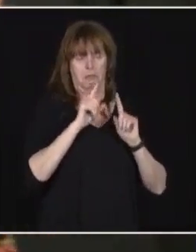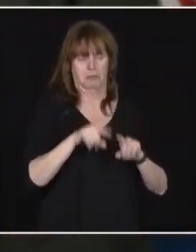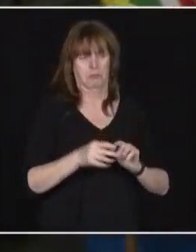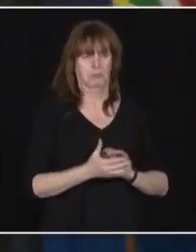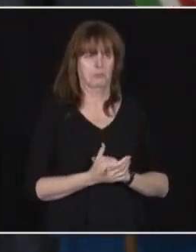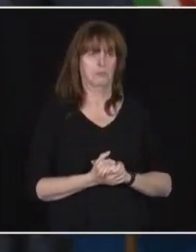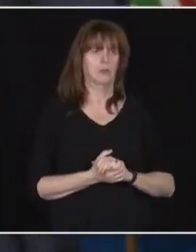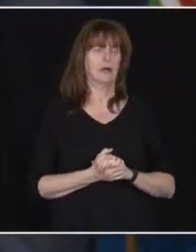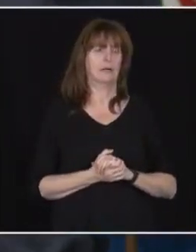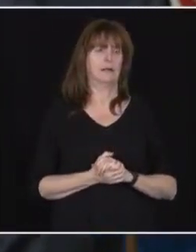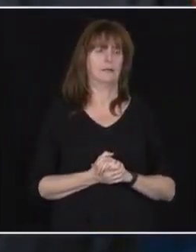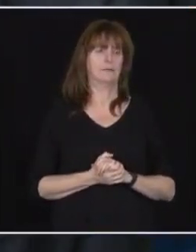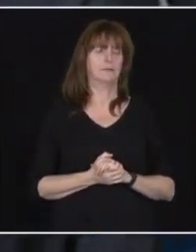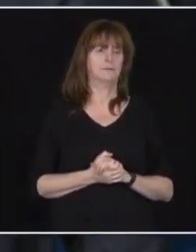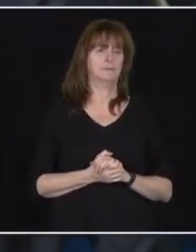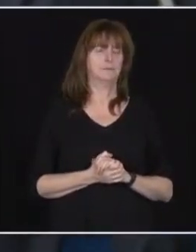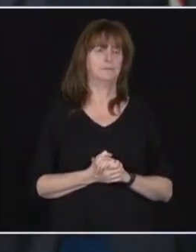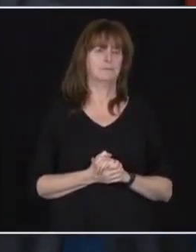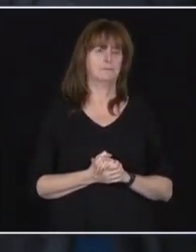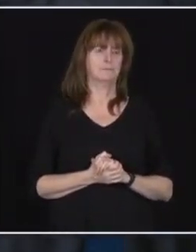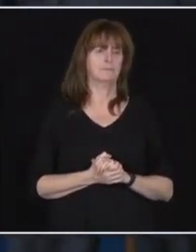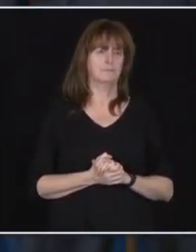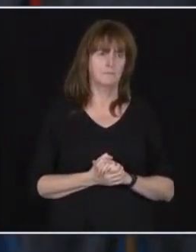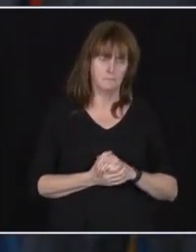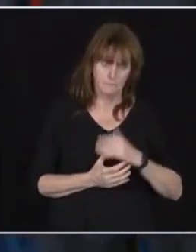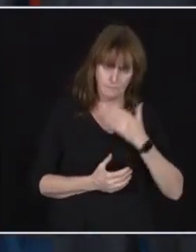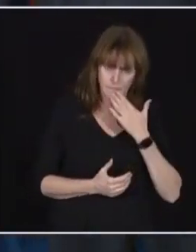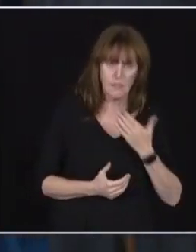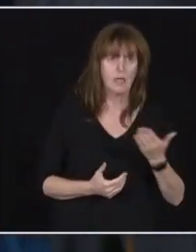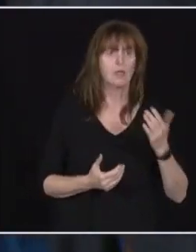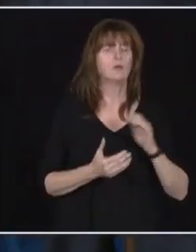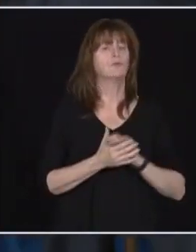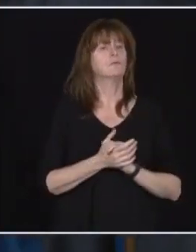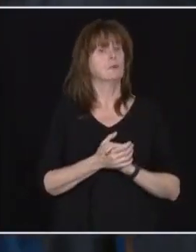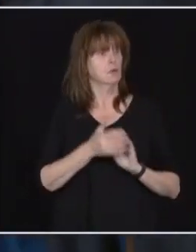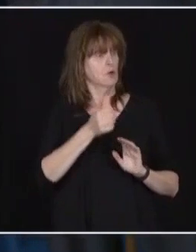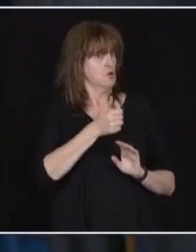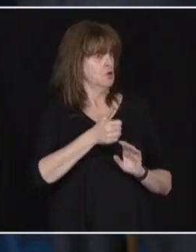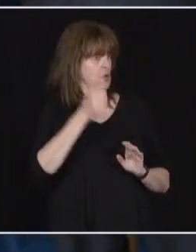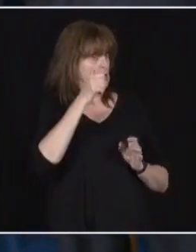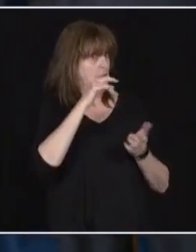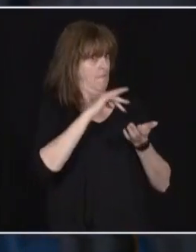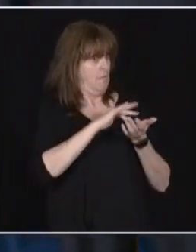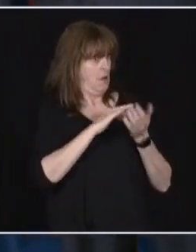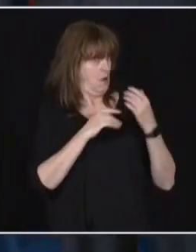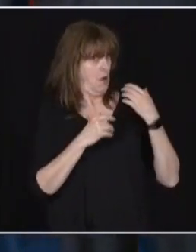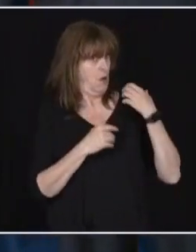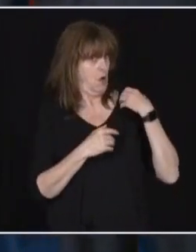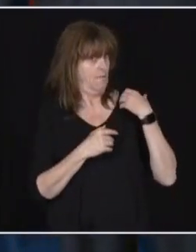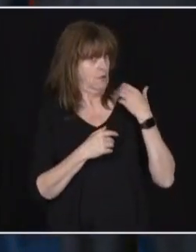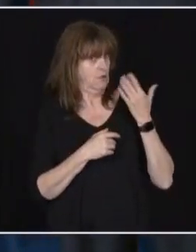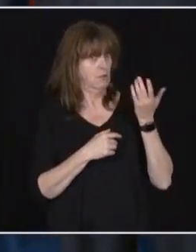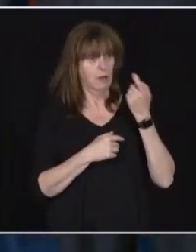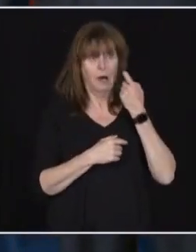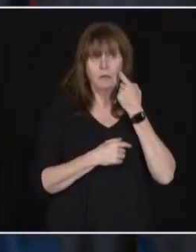but I will pass it over to the Minister of health. Thank you, our chief